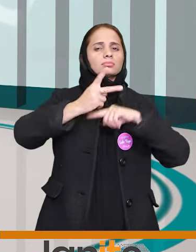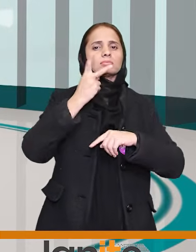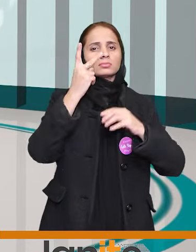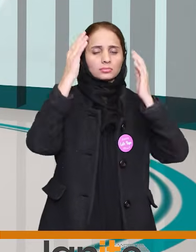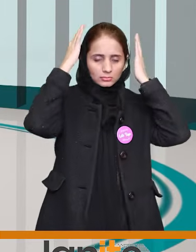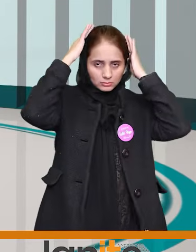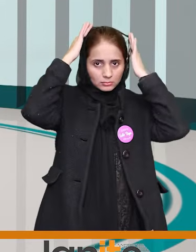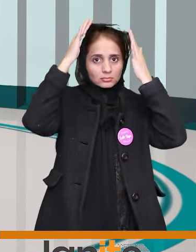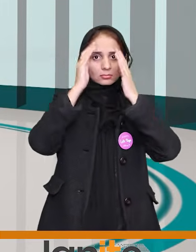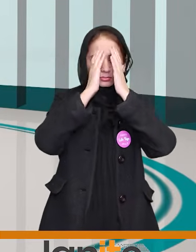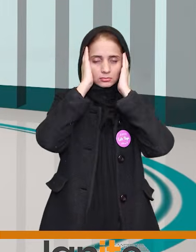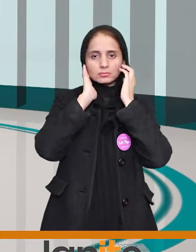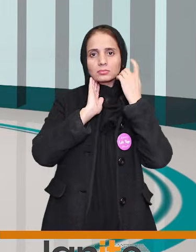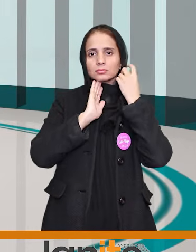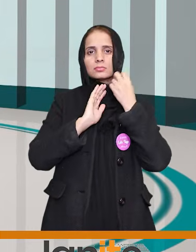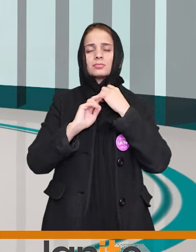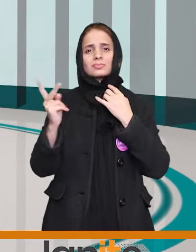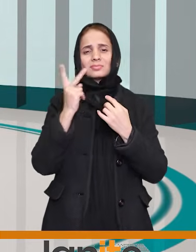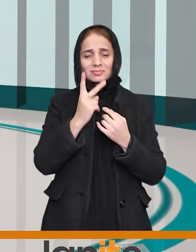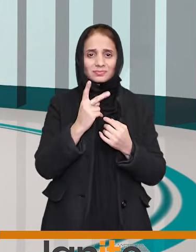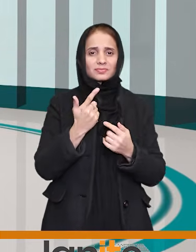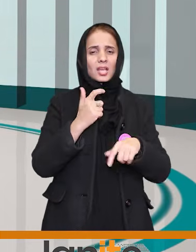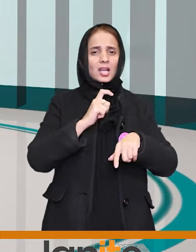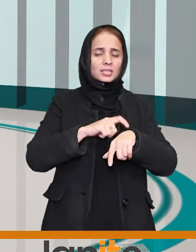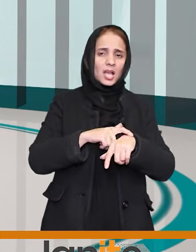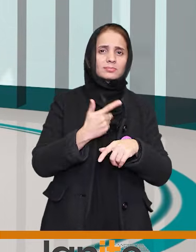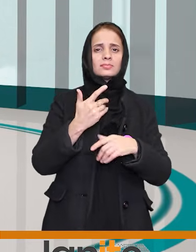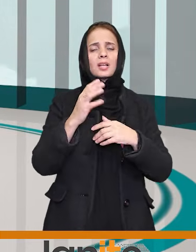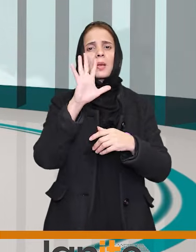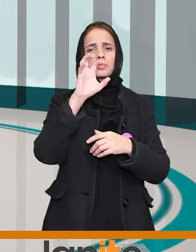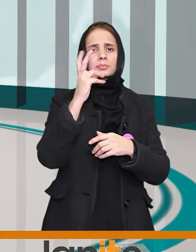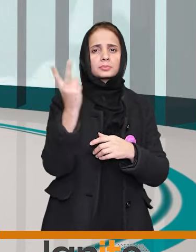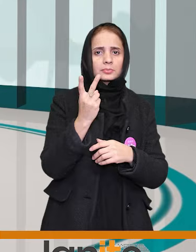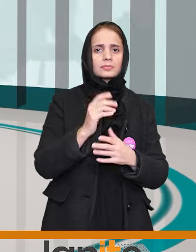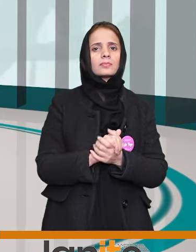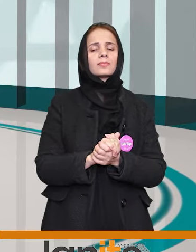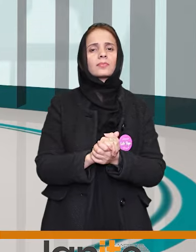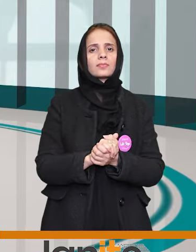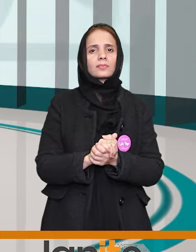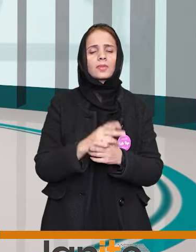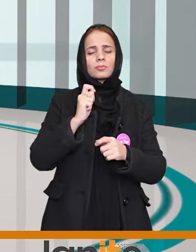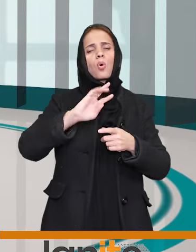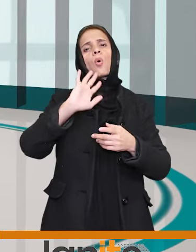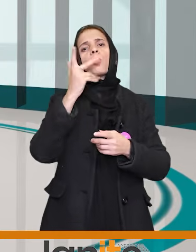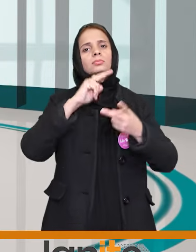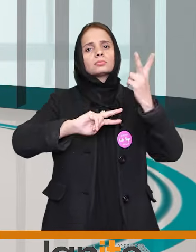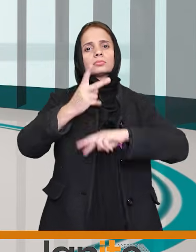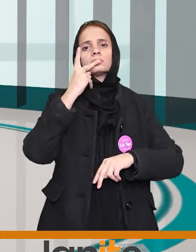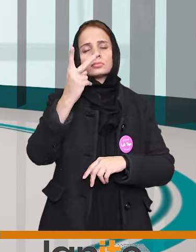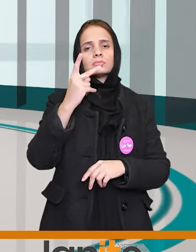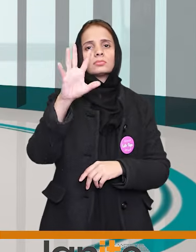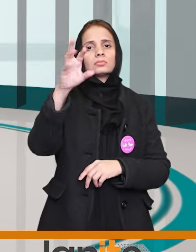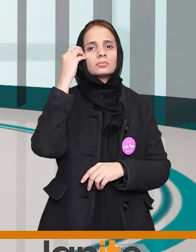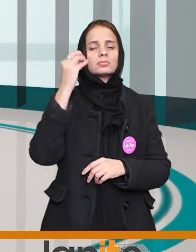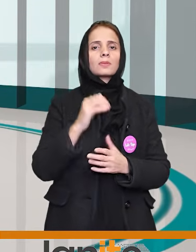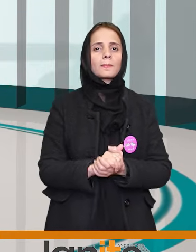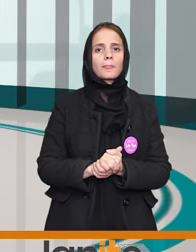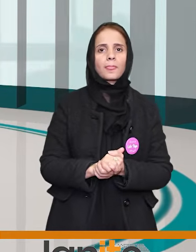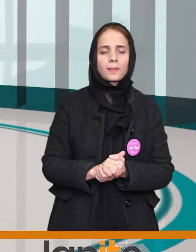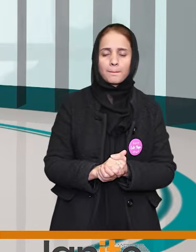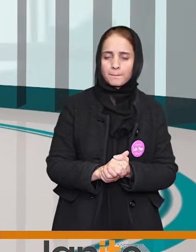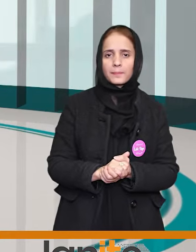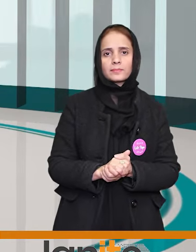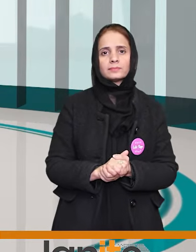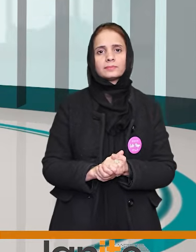Business rule says that only five seconds are for any employer to grab attention of a freelancer.